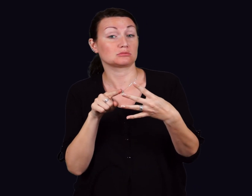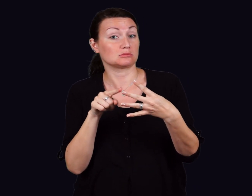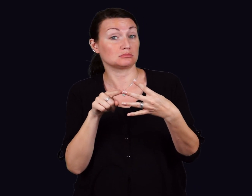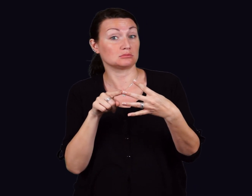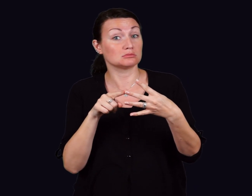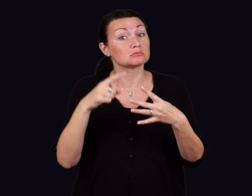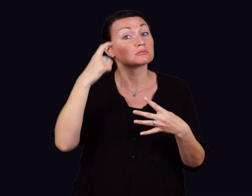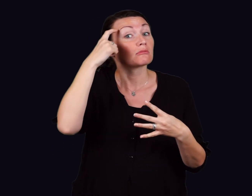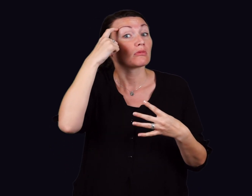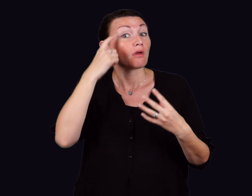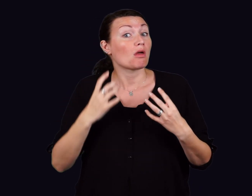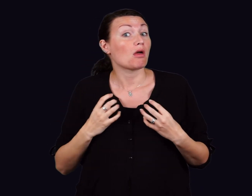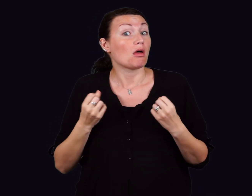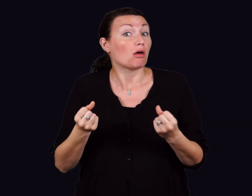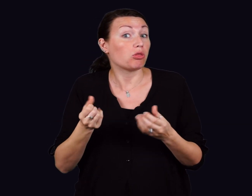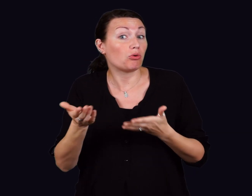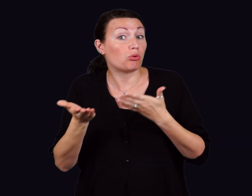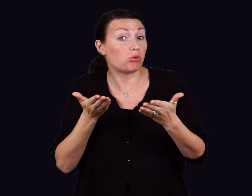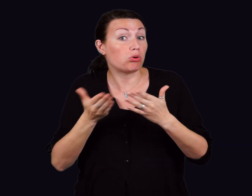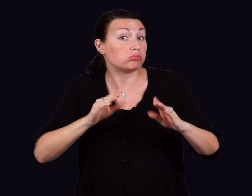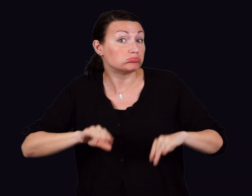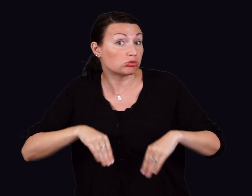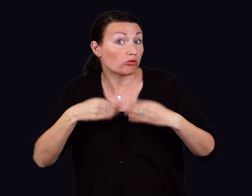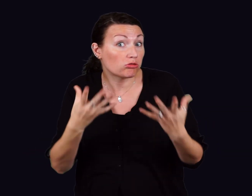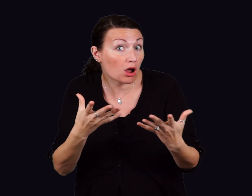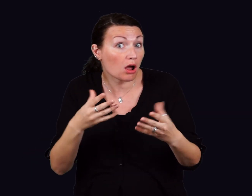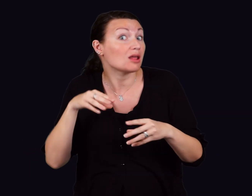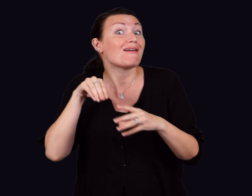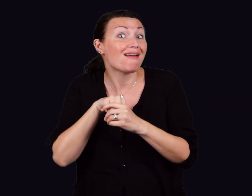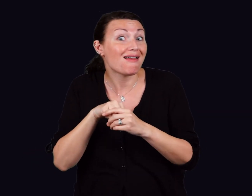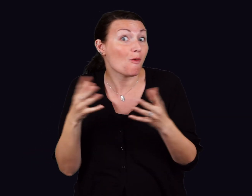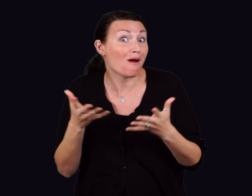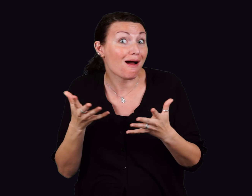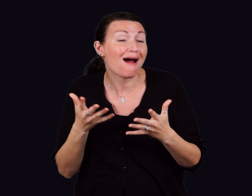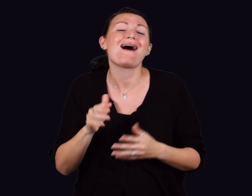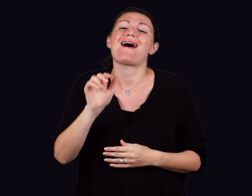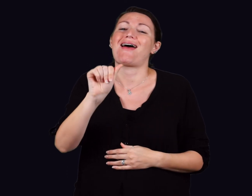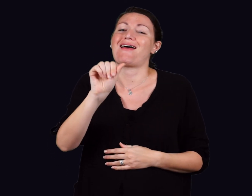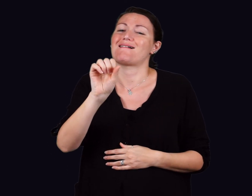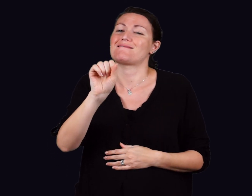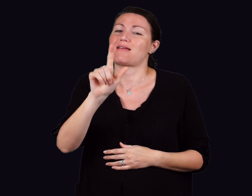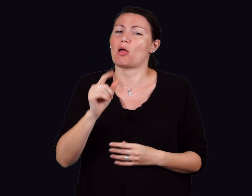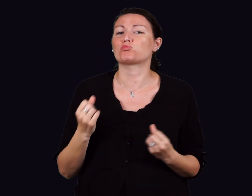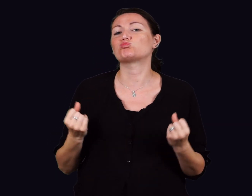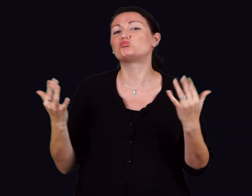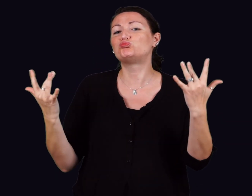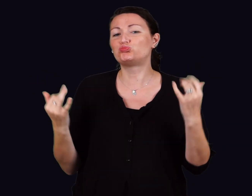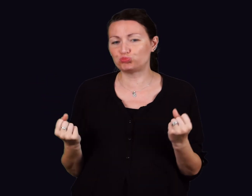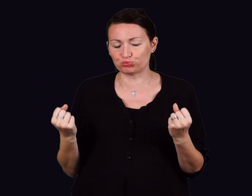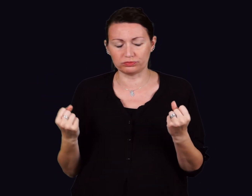*mental health services in American Sign Language